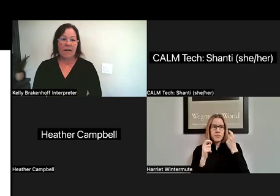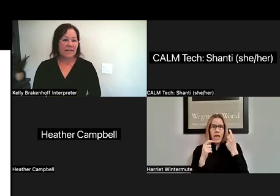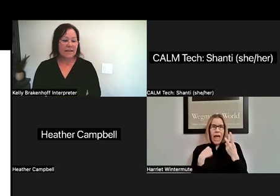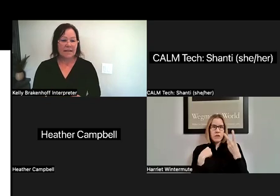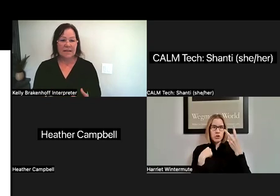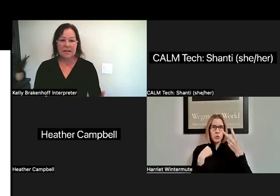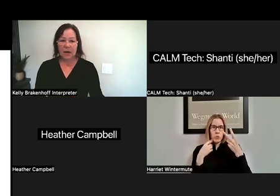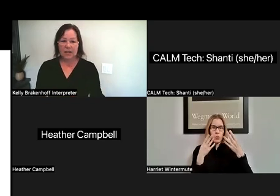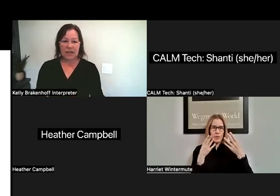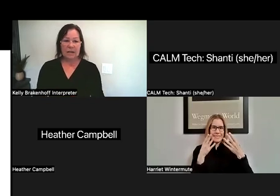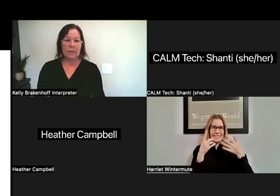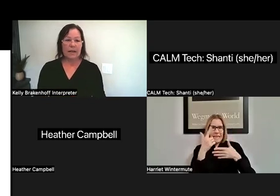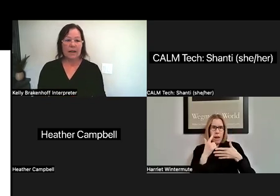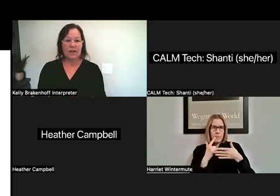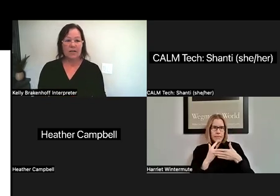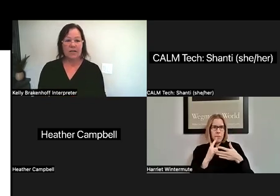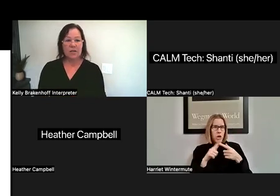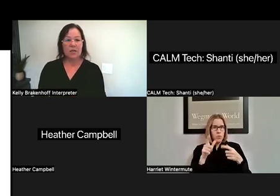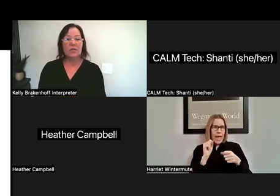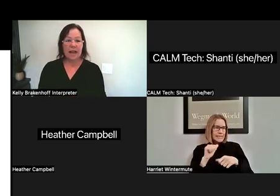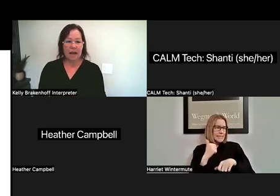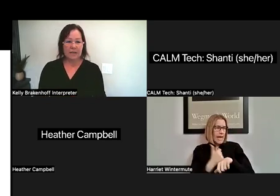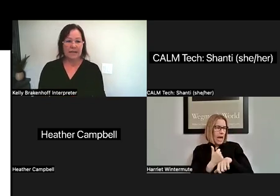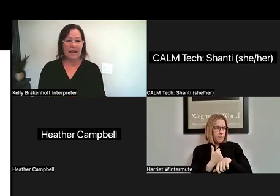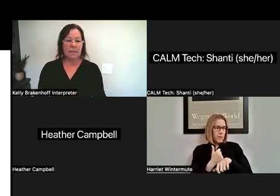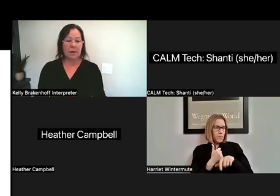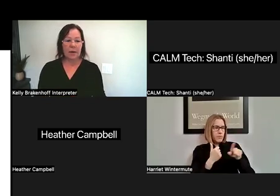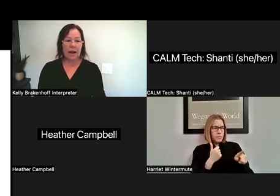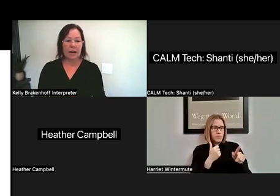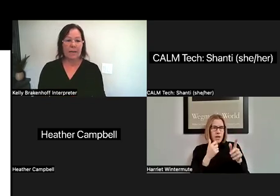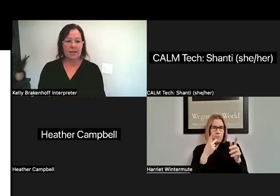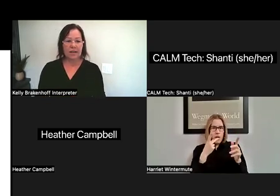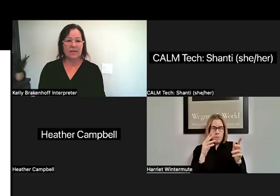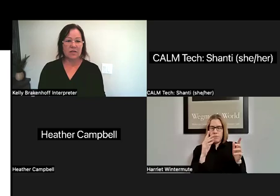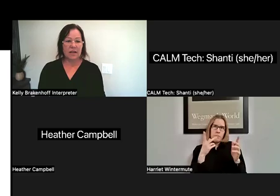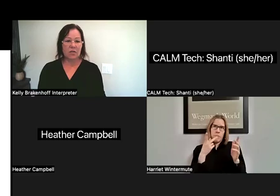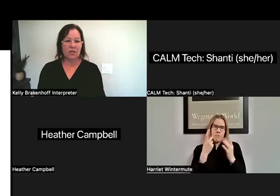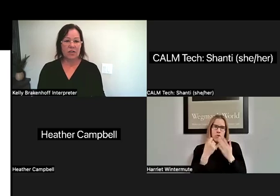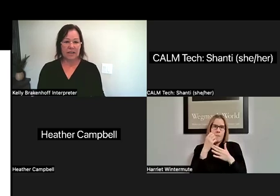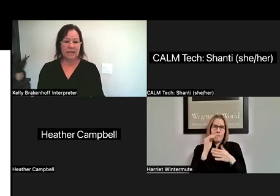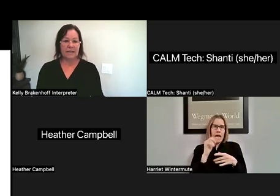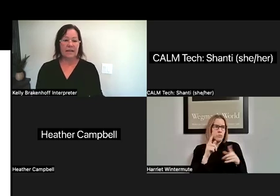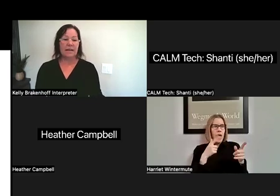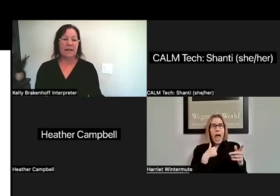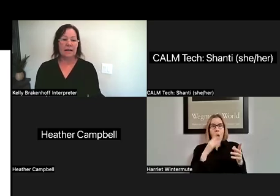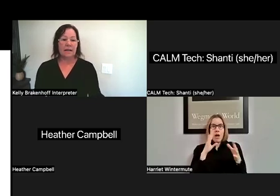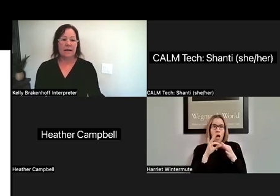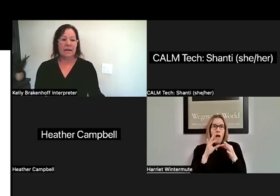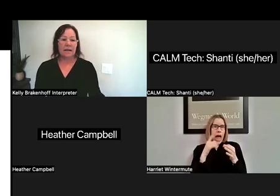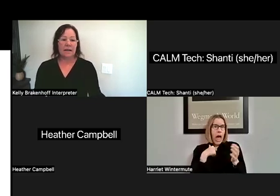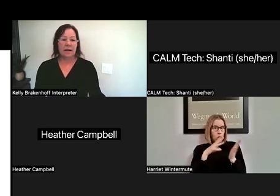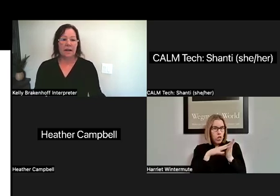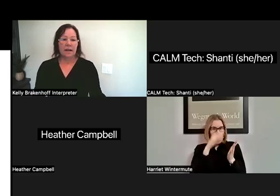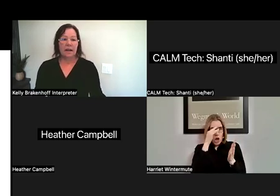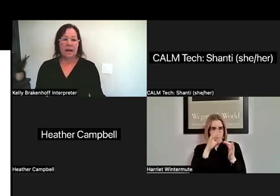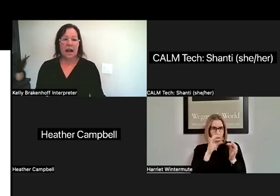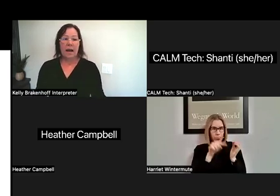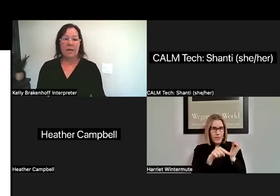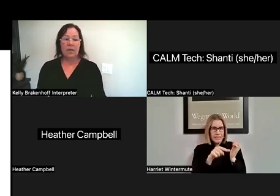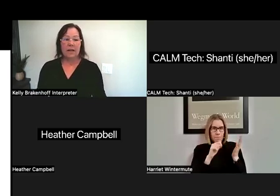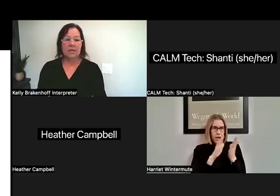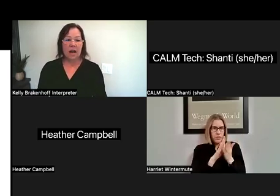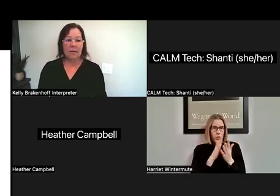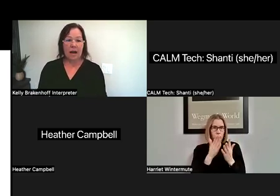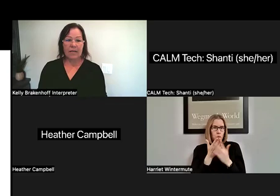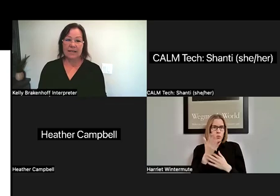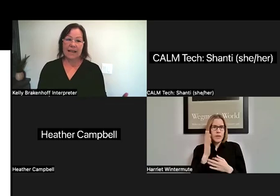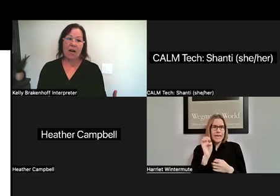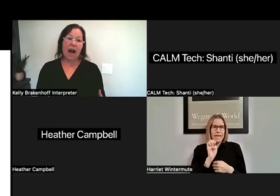Obviously there is a spreadsheet. But there are two steps to set up your sheets. This is how I